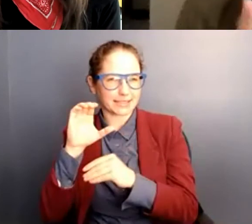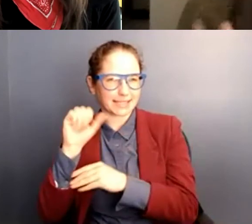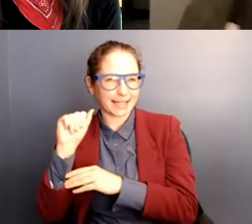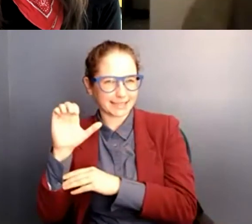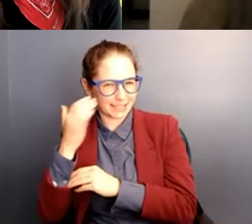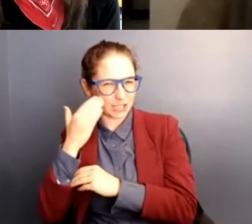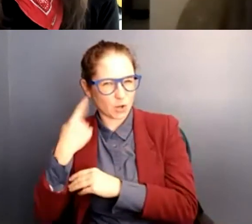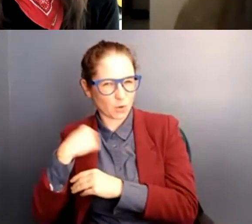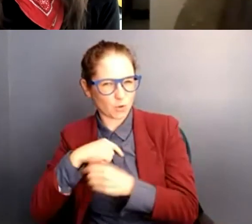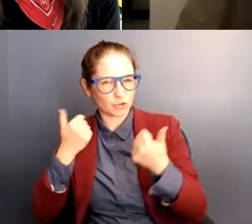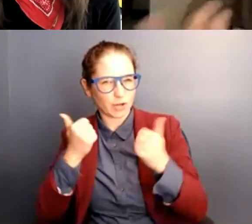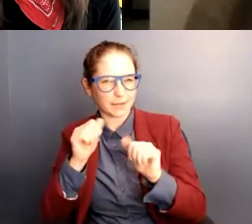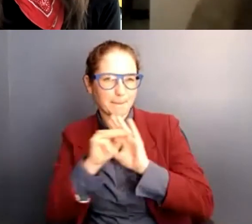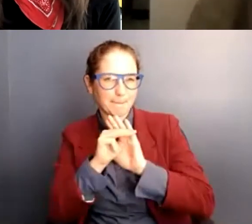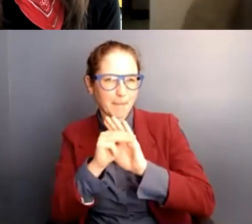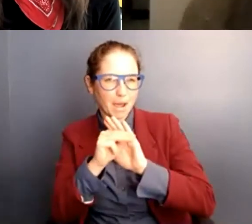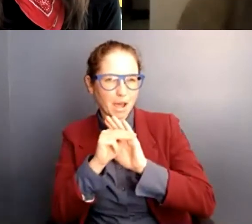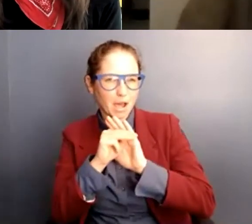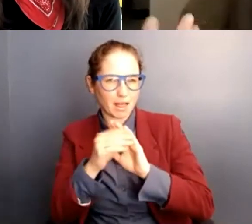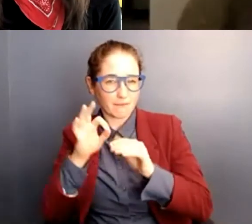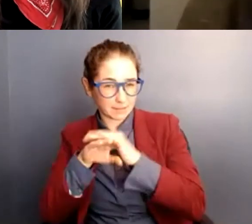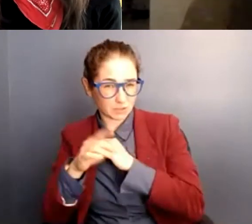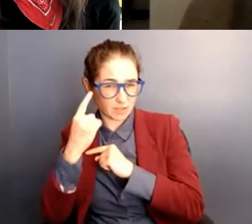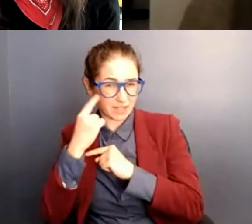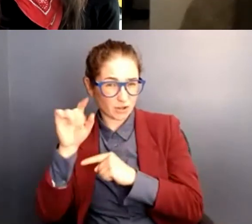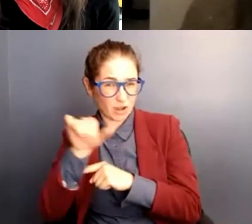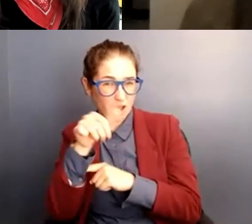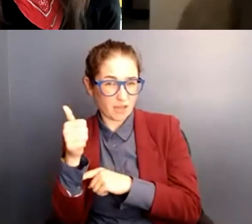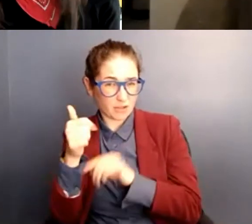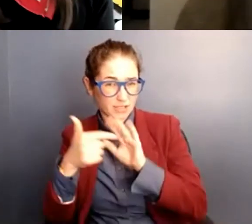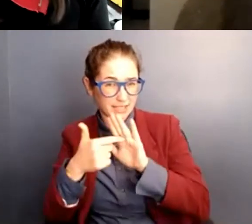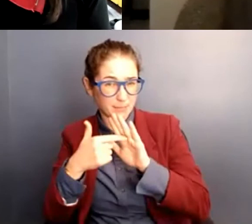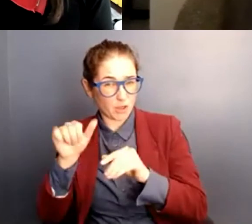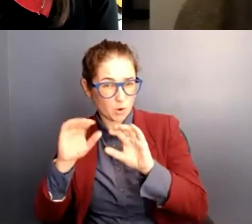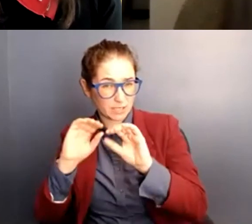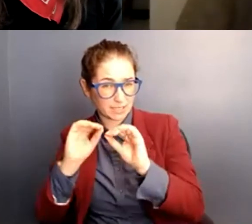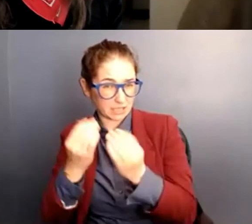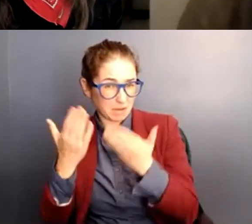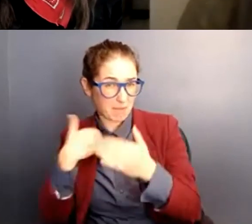to be a model of accessibility? Are there other examples of other organizations that might have good videos? That's how I'm